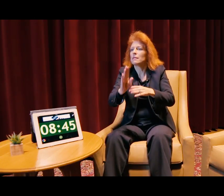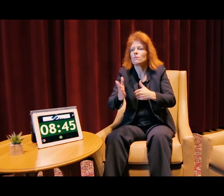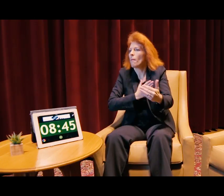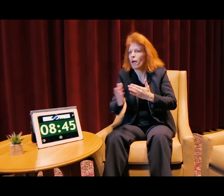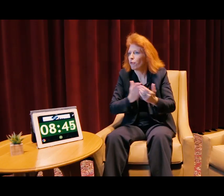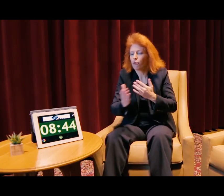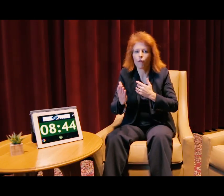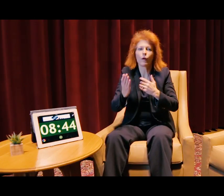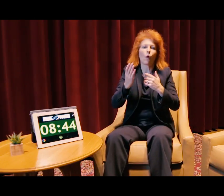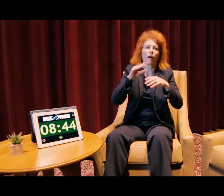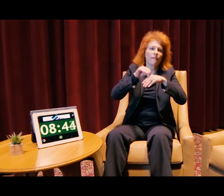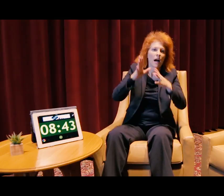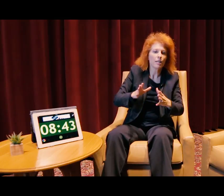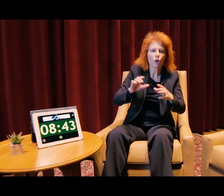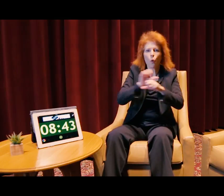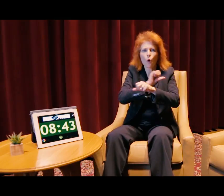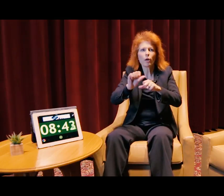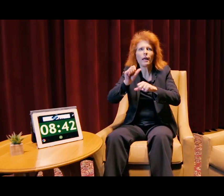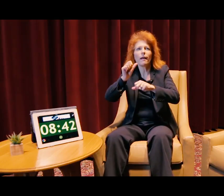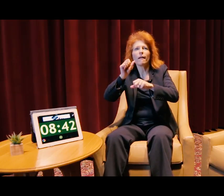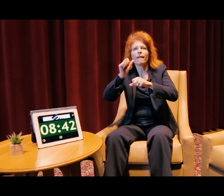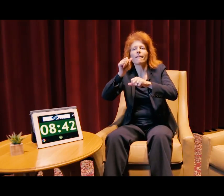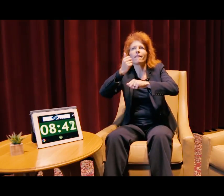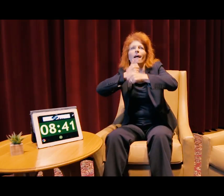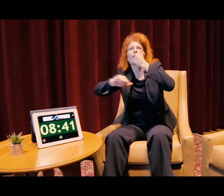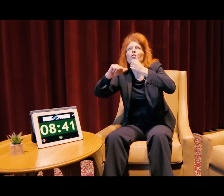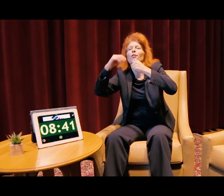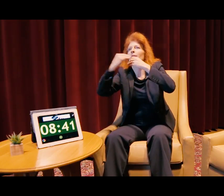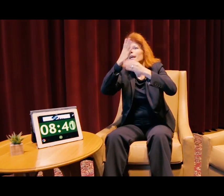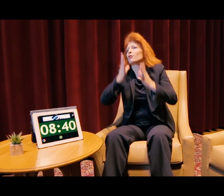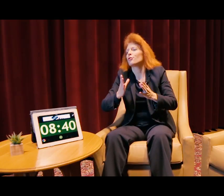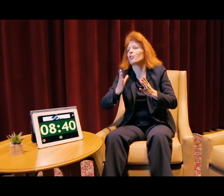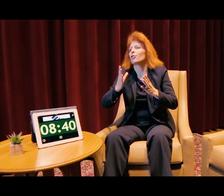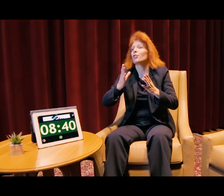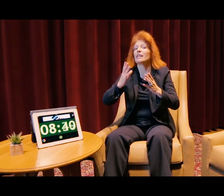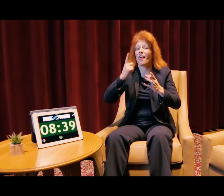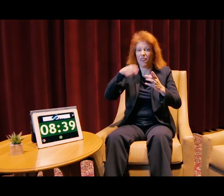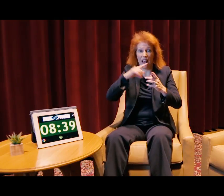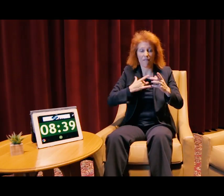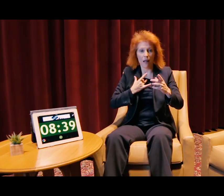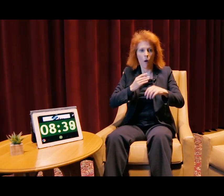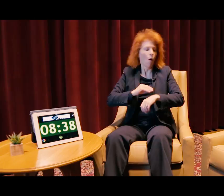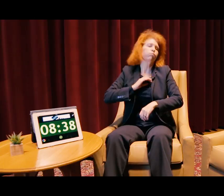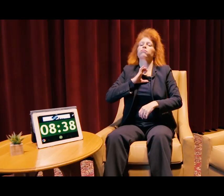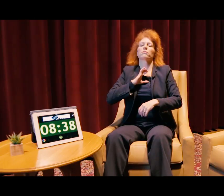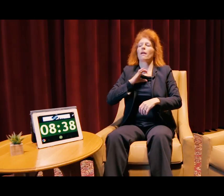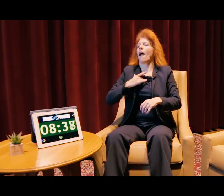or a group of advisers working on behalf of a family, then I know I've done good work for them.